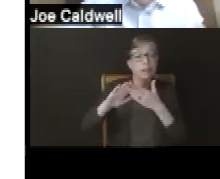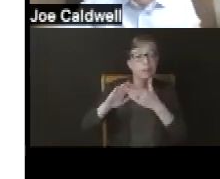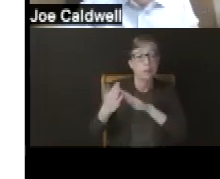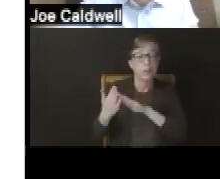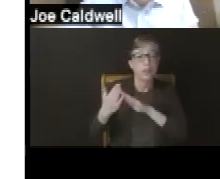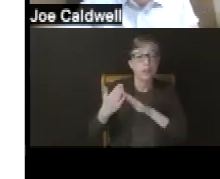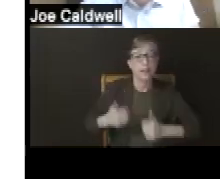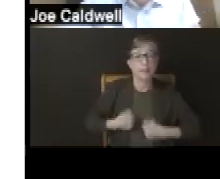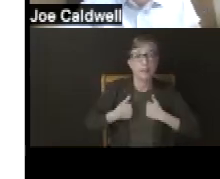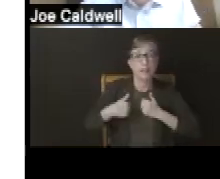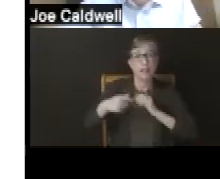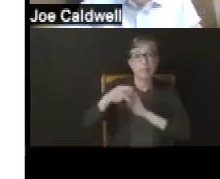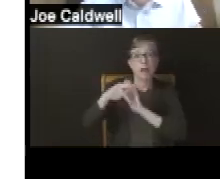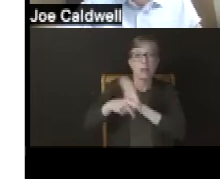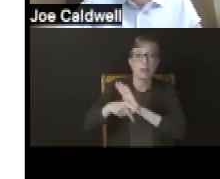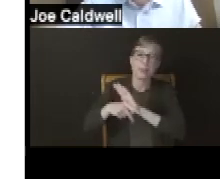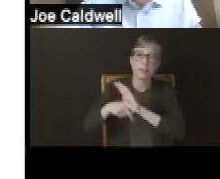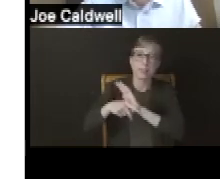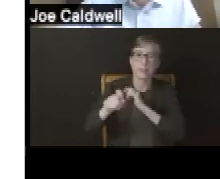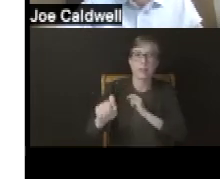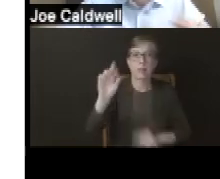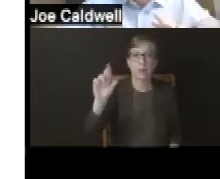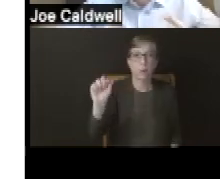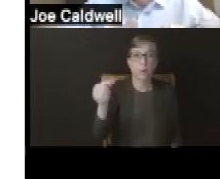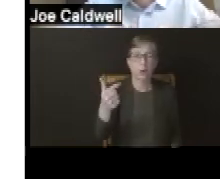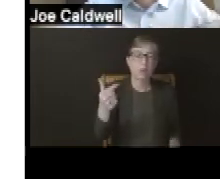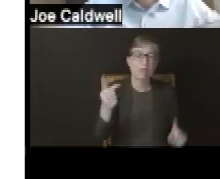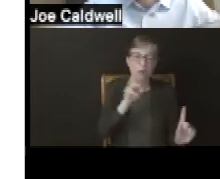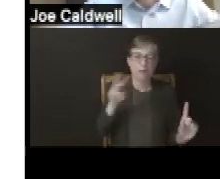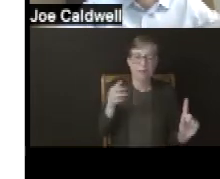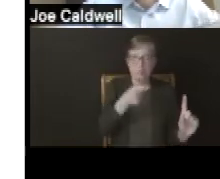sign up for the other webinars. All the webinars are going to be